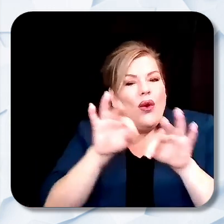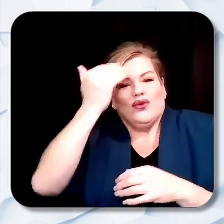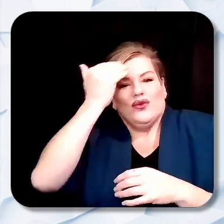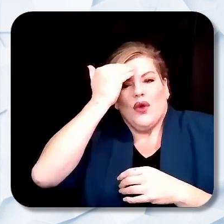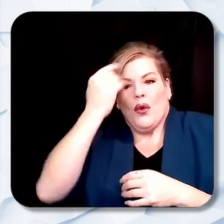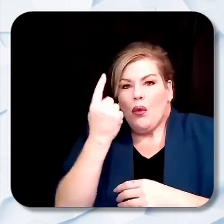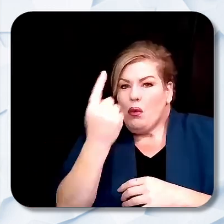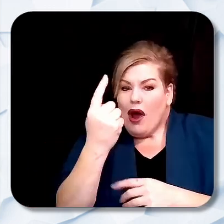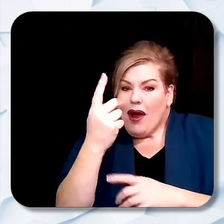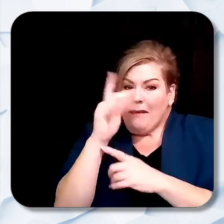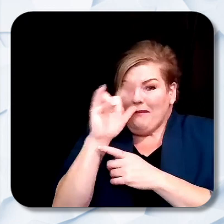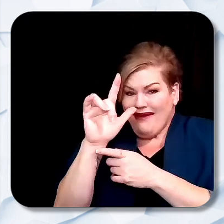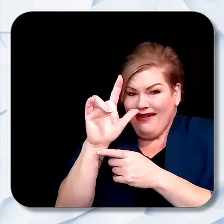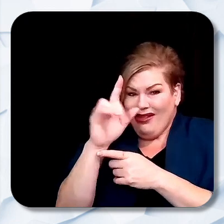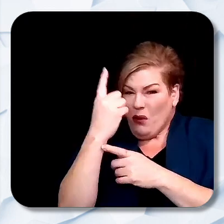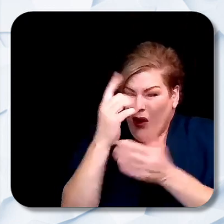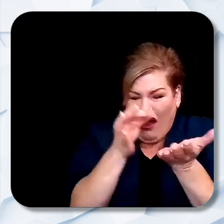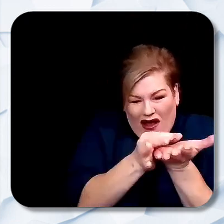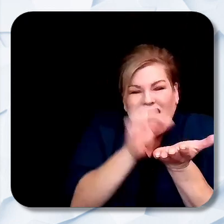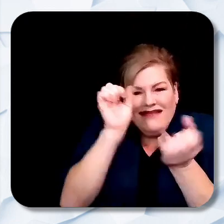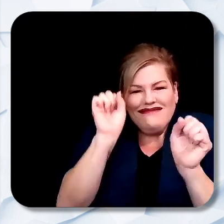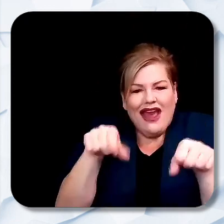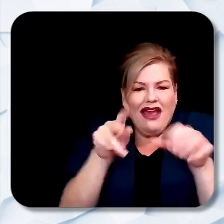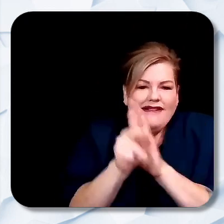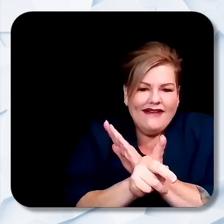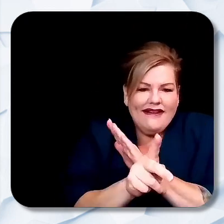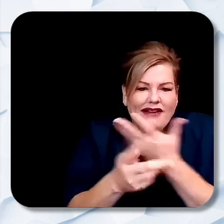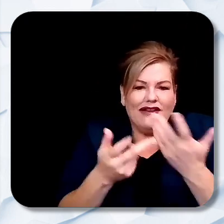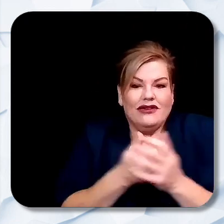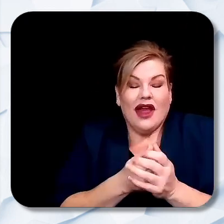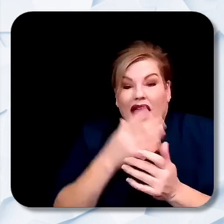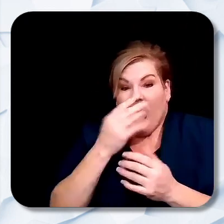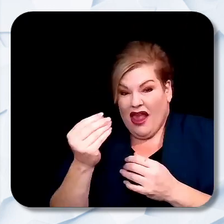can kill, and that four out of those ten pills that we're seizing now contain a lethal dose.